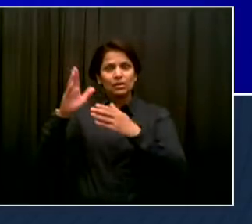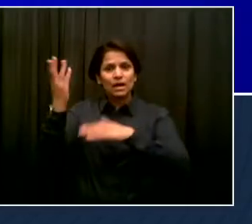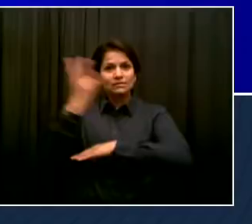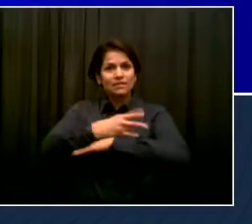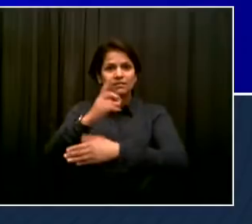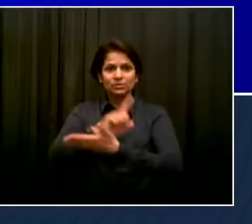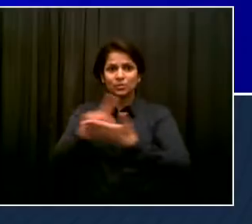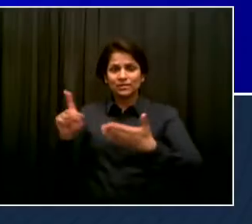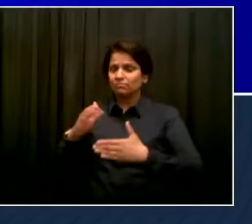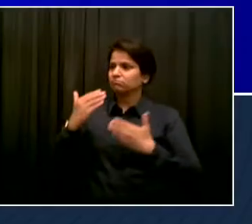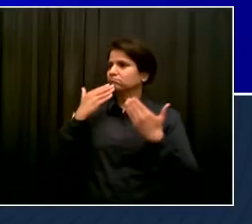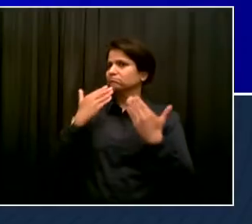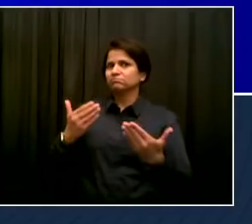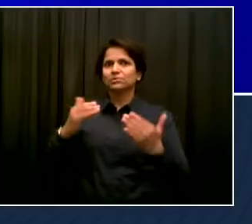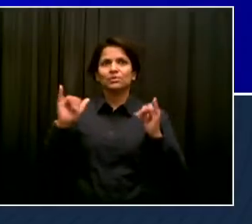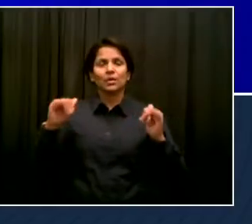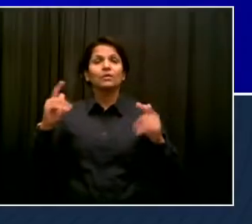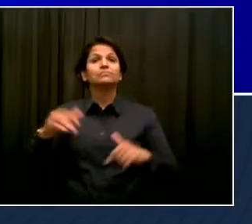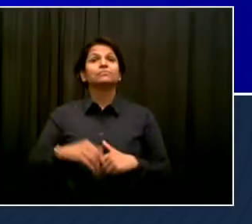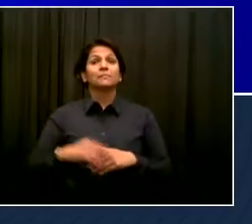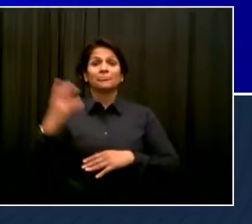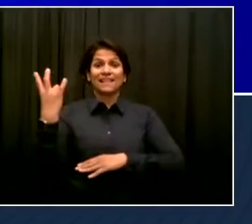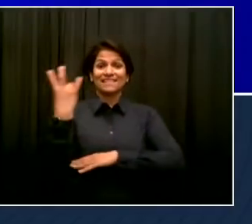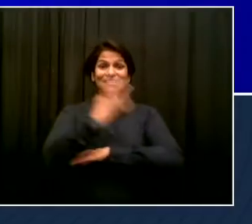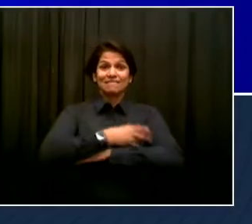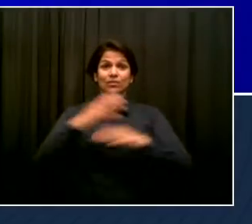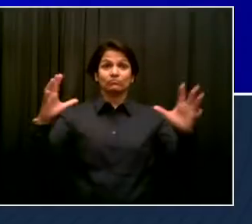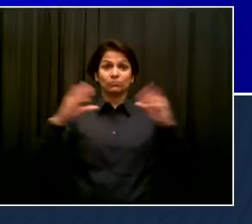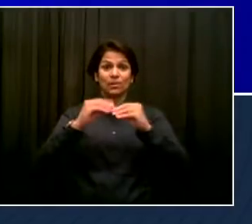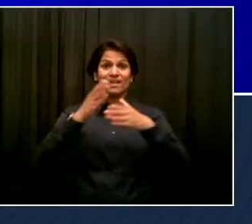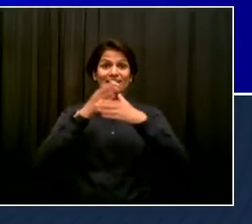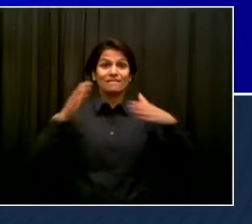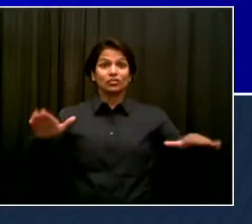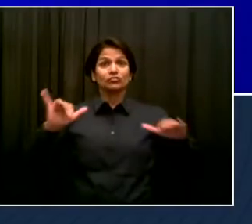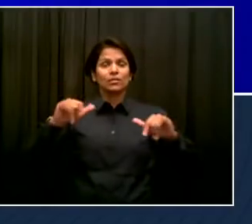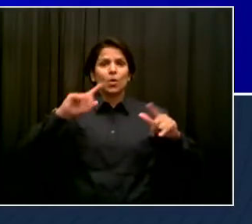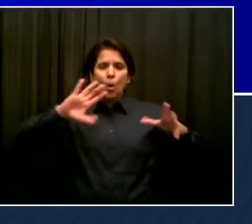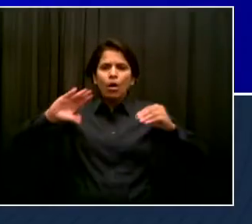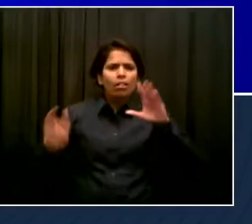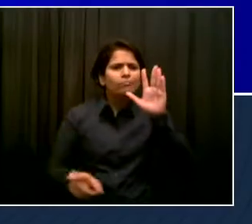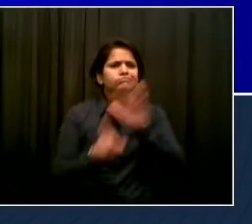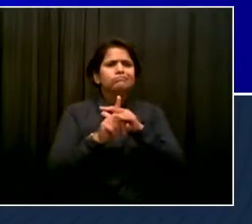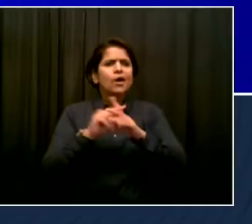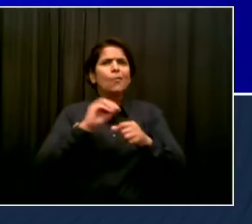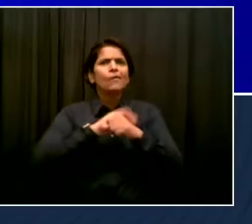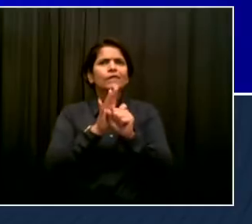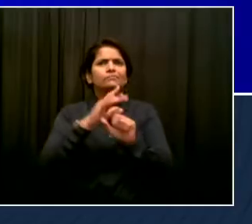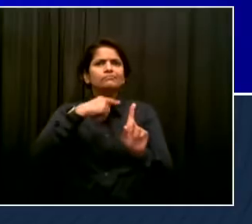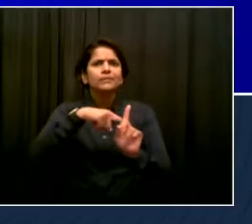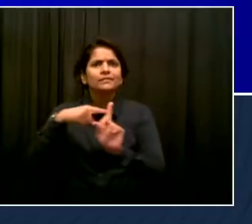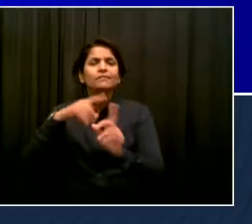2.65 PER 100,000. THAT NUMBER IS GOING DOWN TOO.